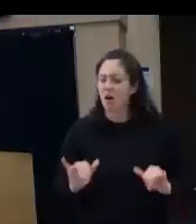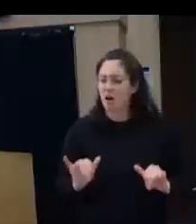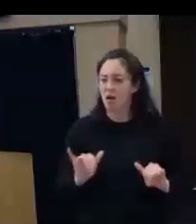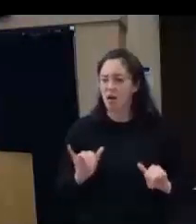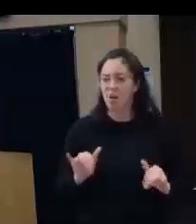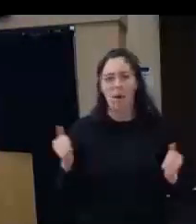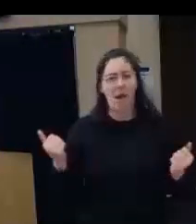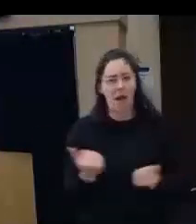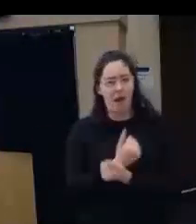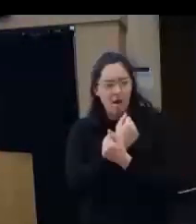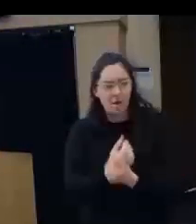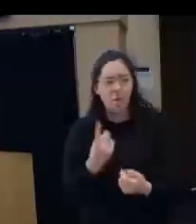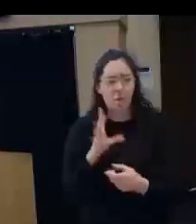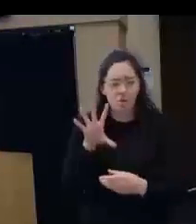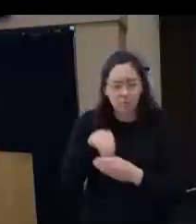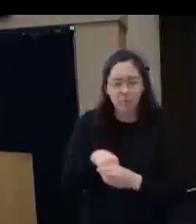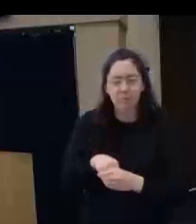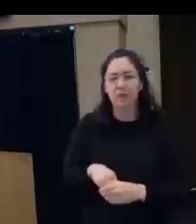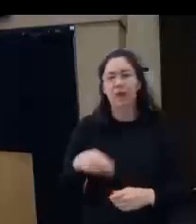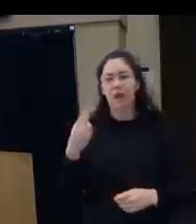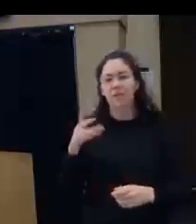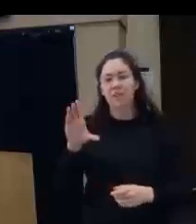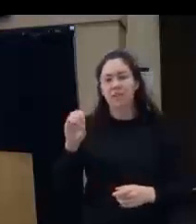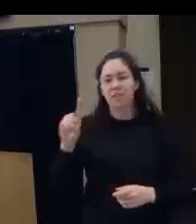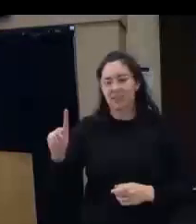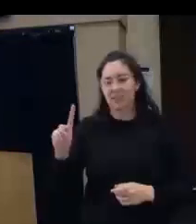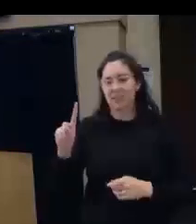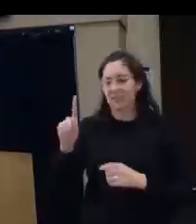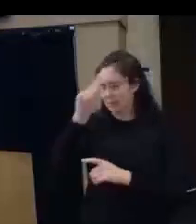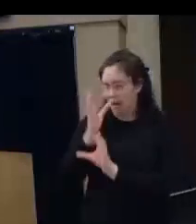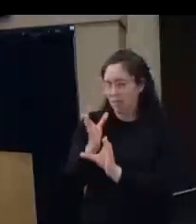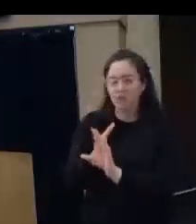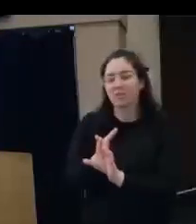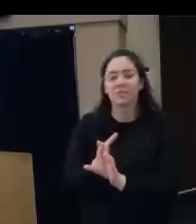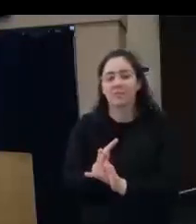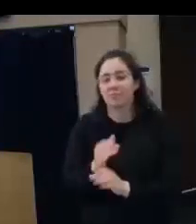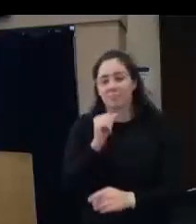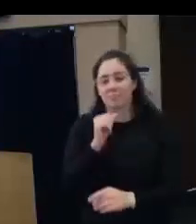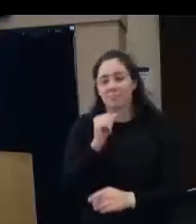be intervening there must be acchd psychologists everywhere and that's just not that's not the case